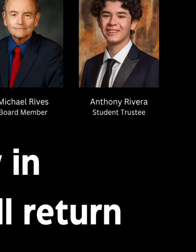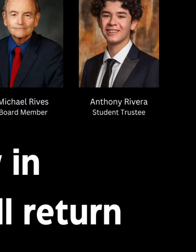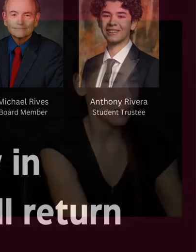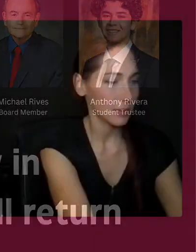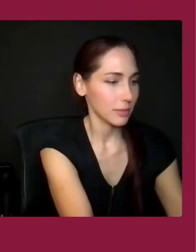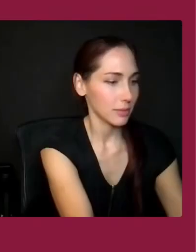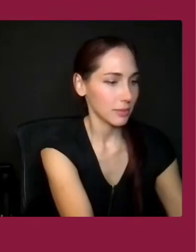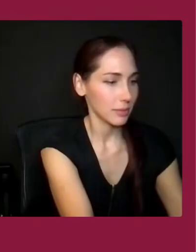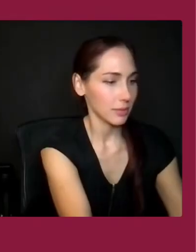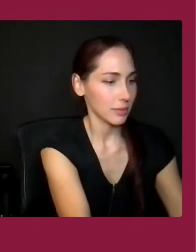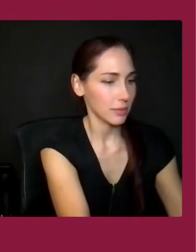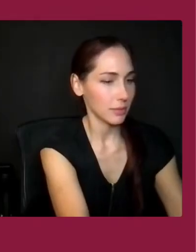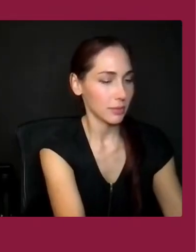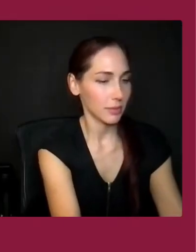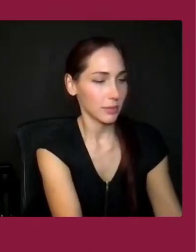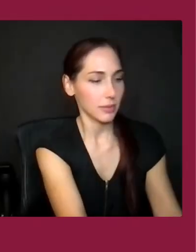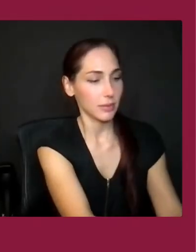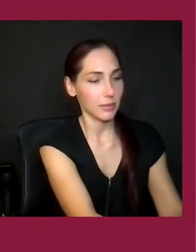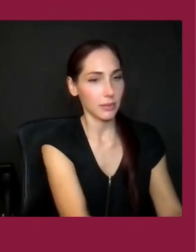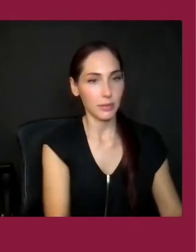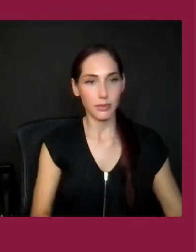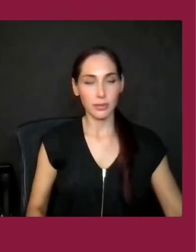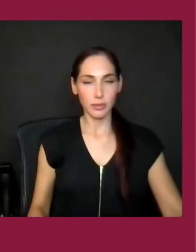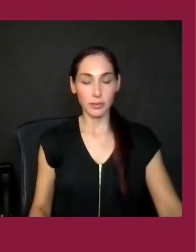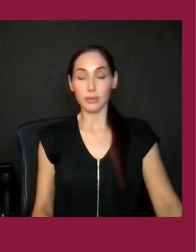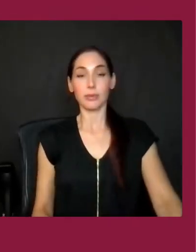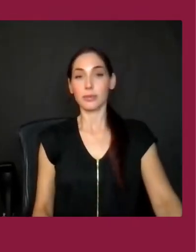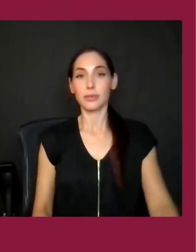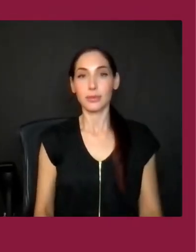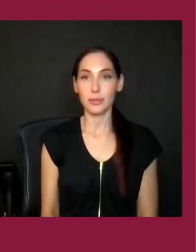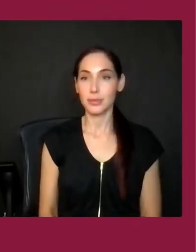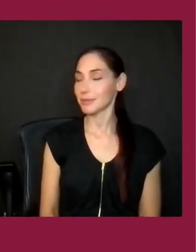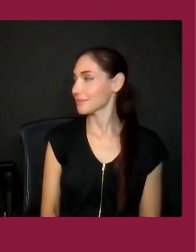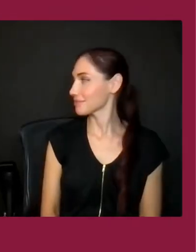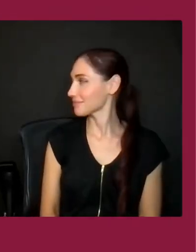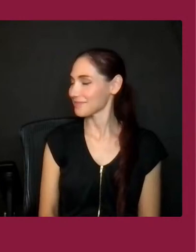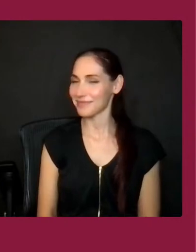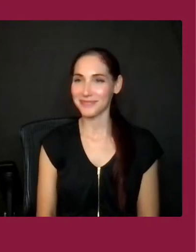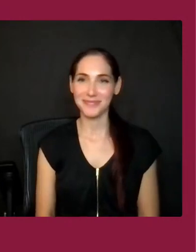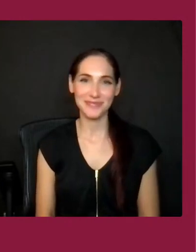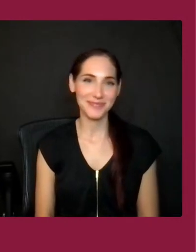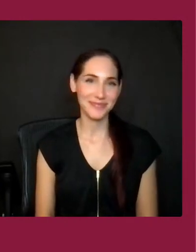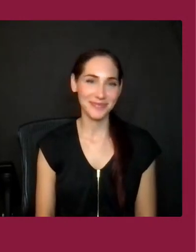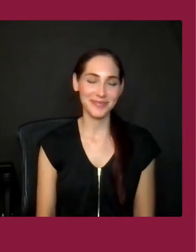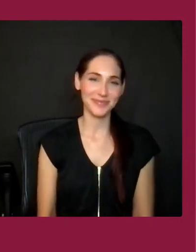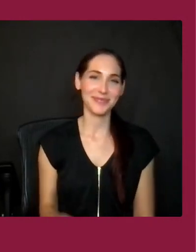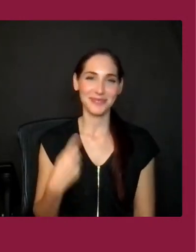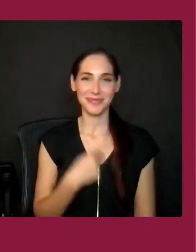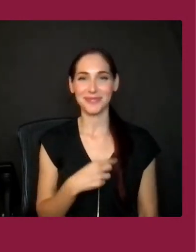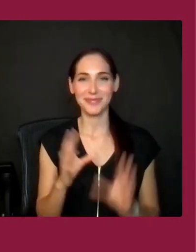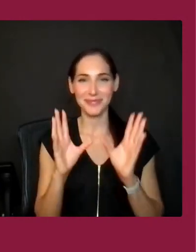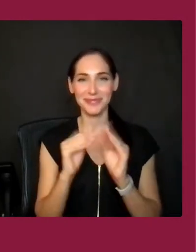Oh, yeah, yeah, yeah. That's true. We are...uh... I'm sorry. We are reconvening to public session.